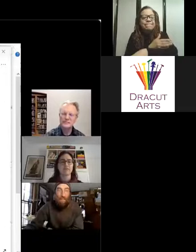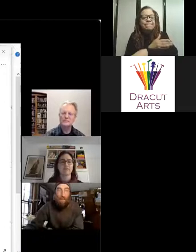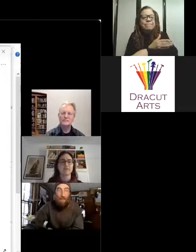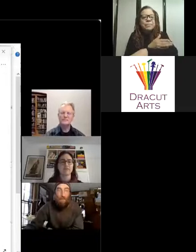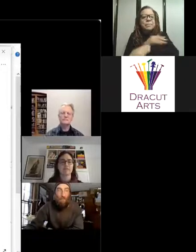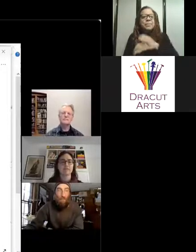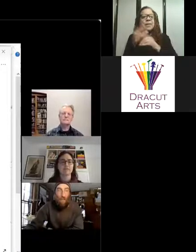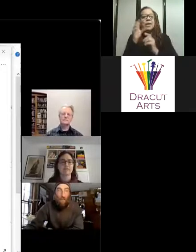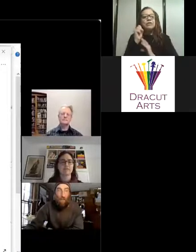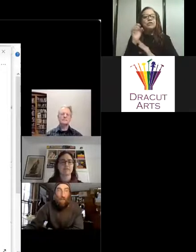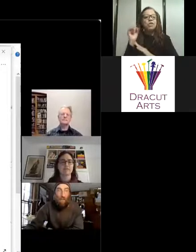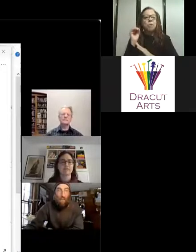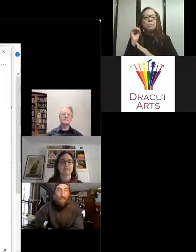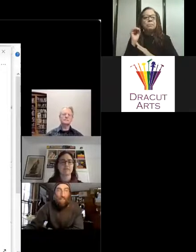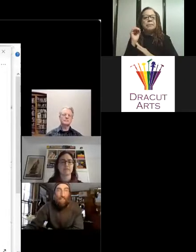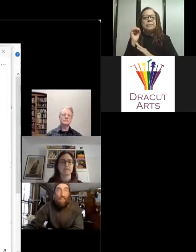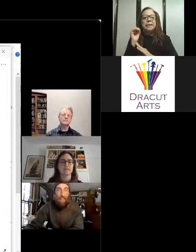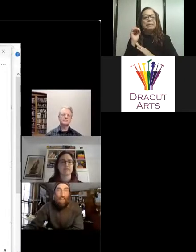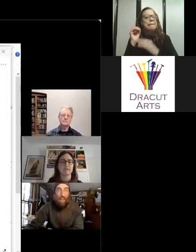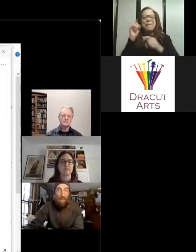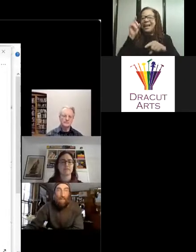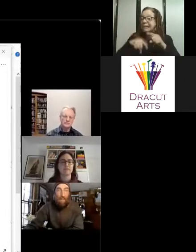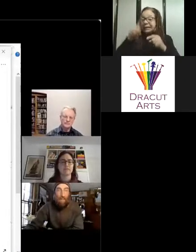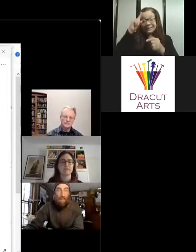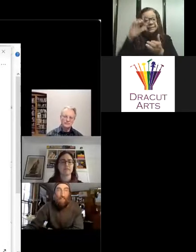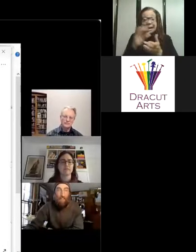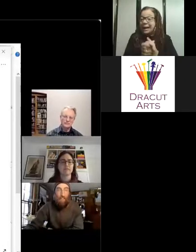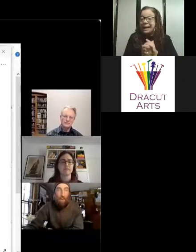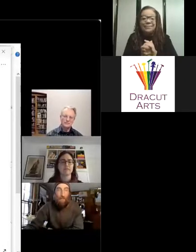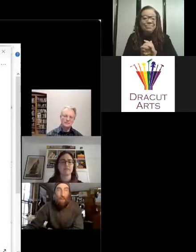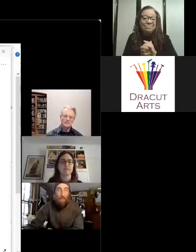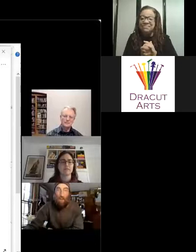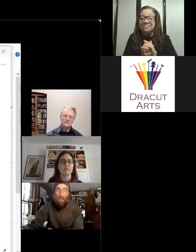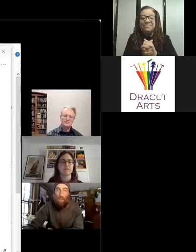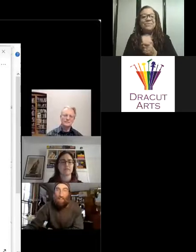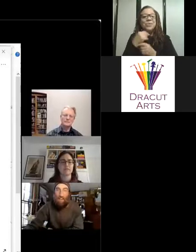So Lieutenant Colonel Pearson says: I can't decide men. I suggest we draw lots.